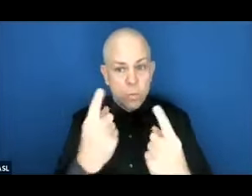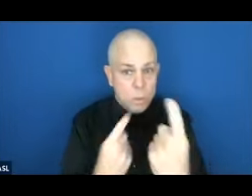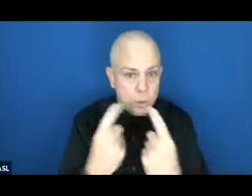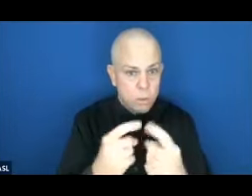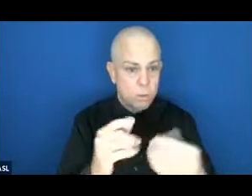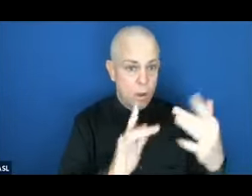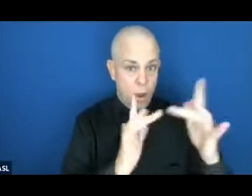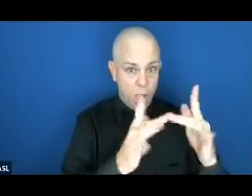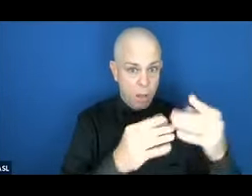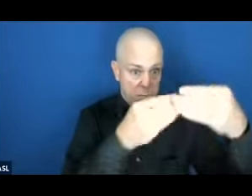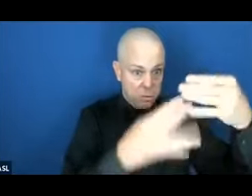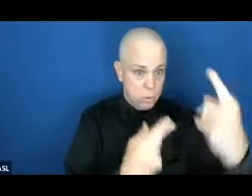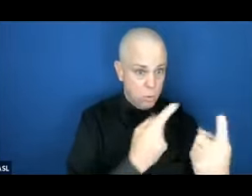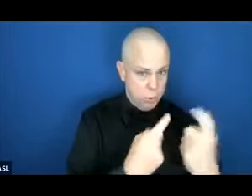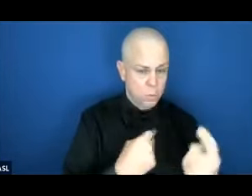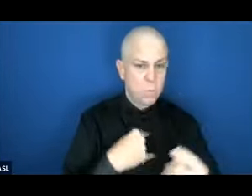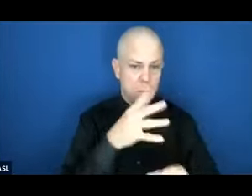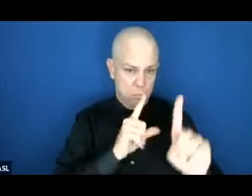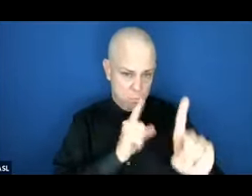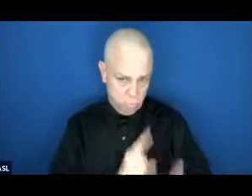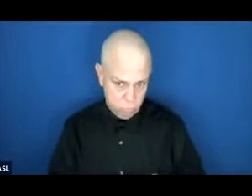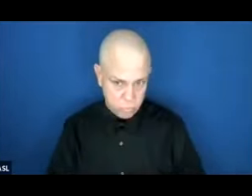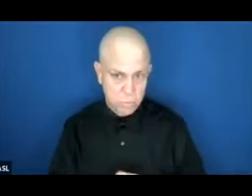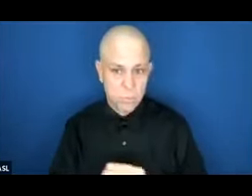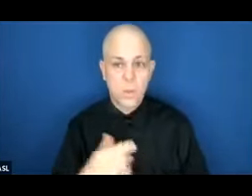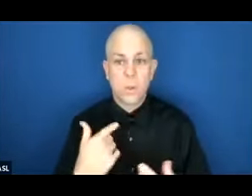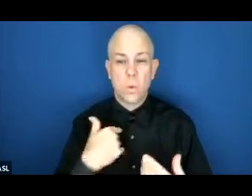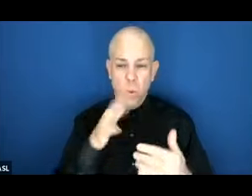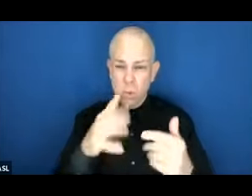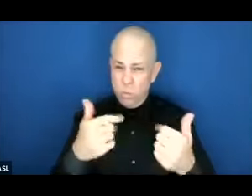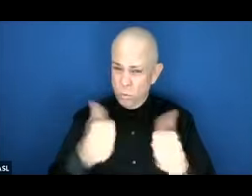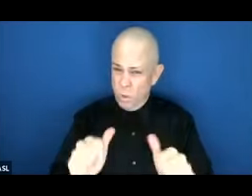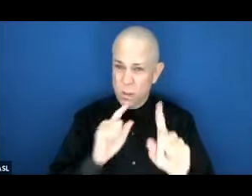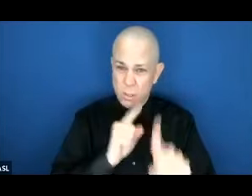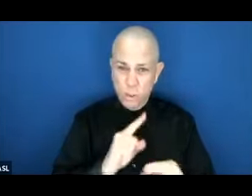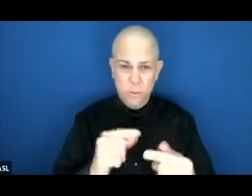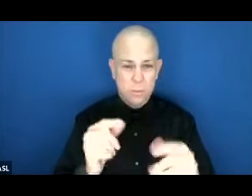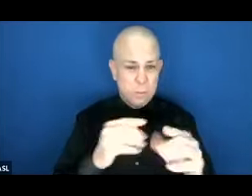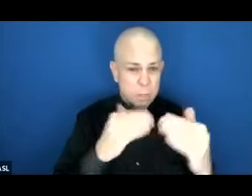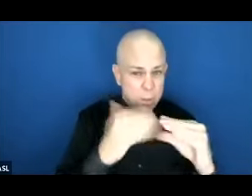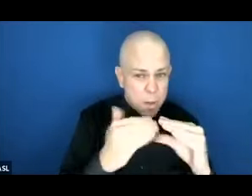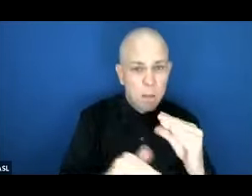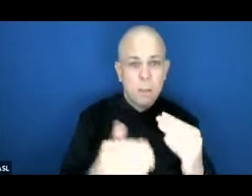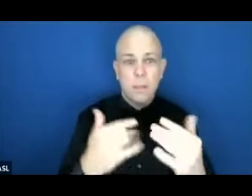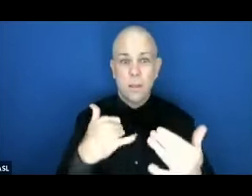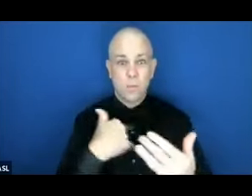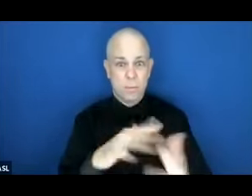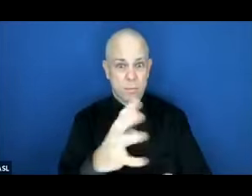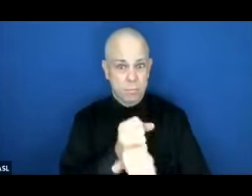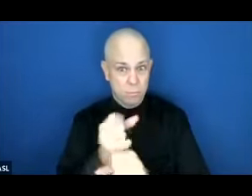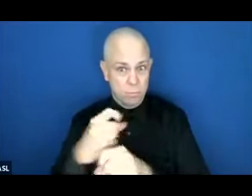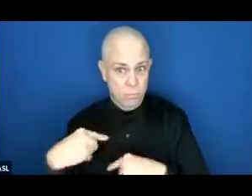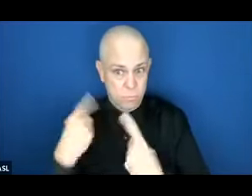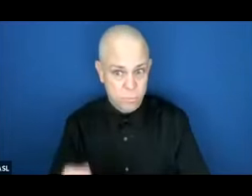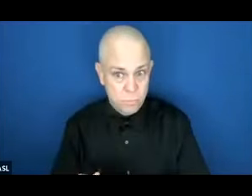questions we've received throughout the day in our presentations this evening. With that, I will go ahead and introduce our first speaker tonight